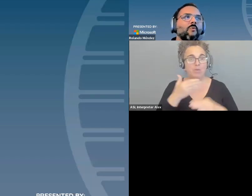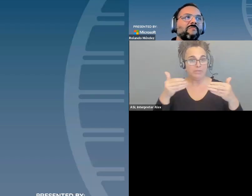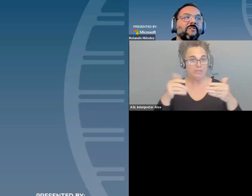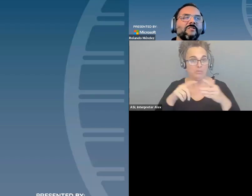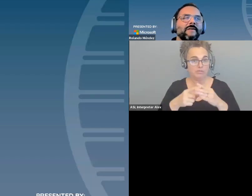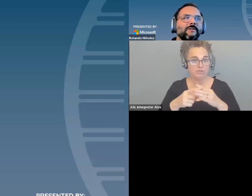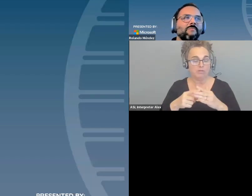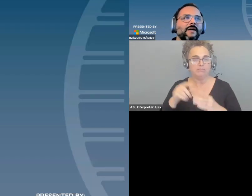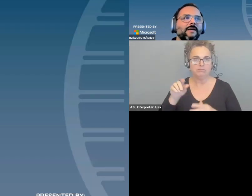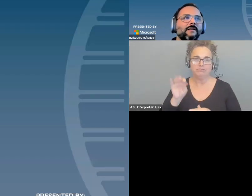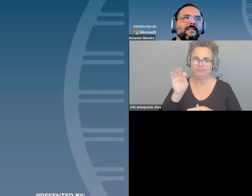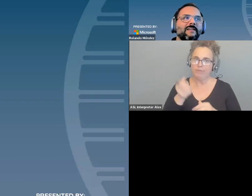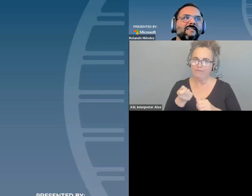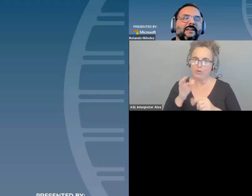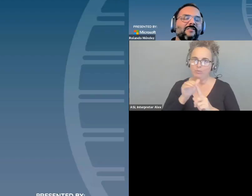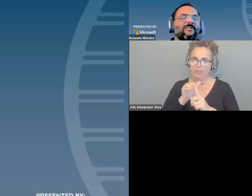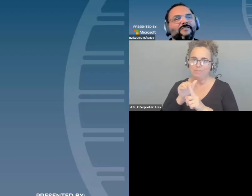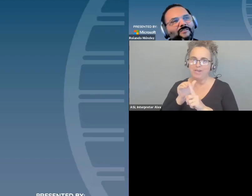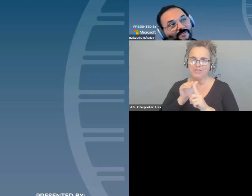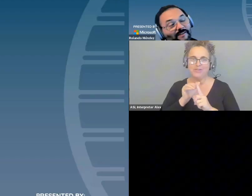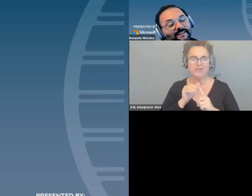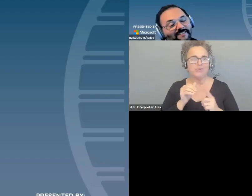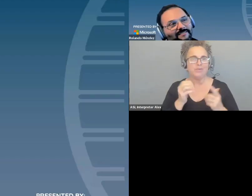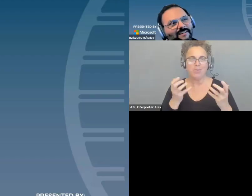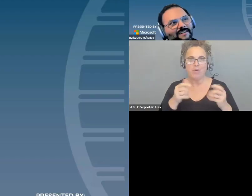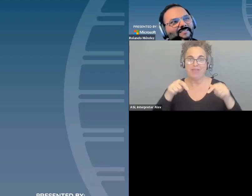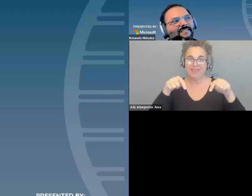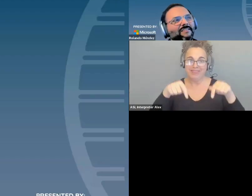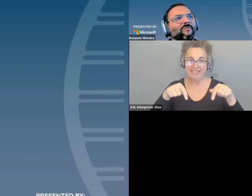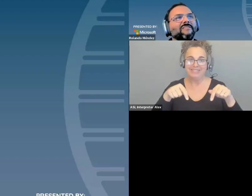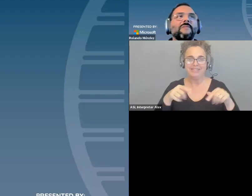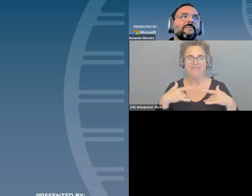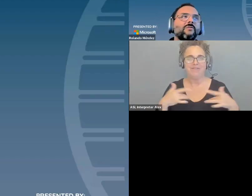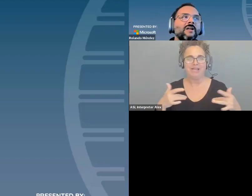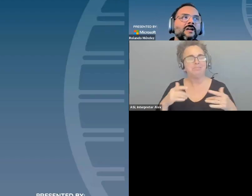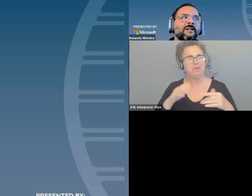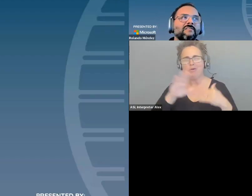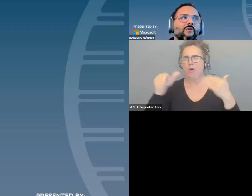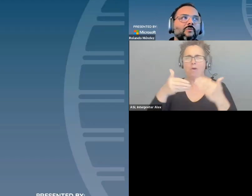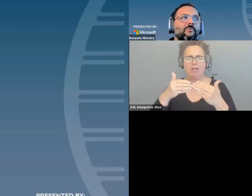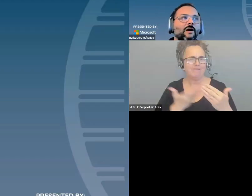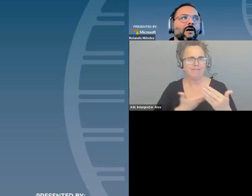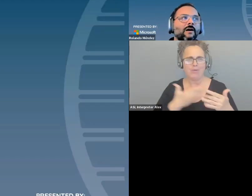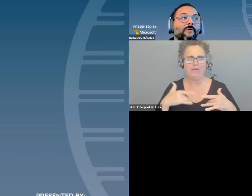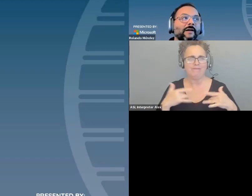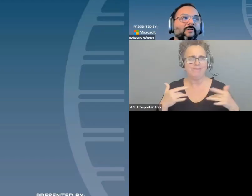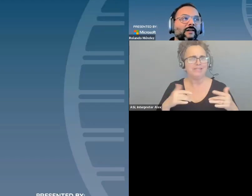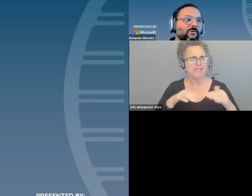As always, we're committed to making this and all of our events as accessible as possible. So reminder